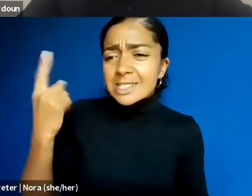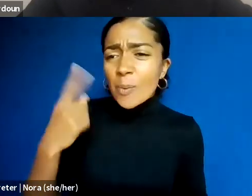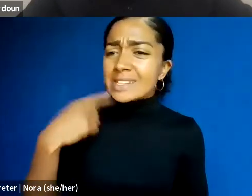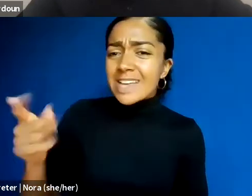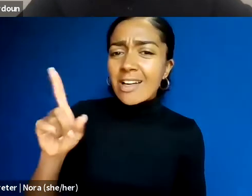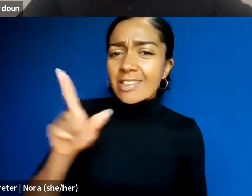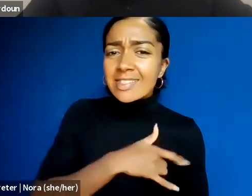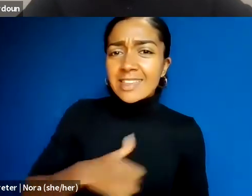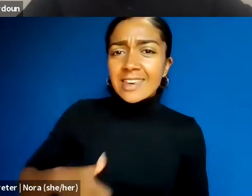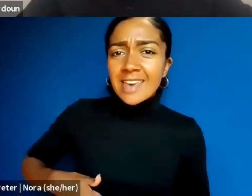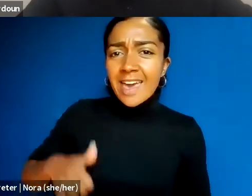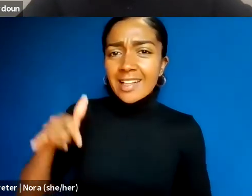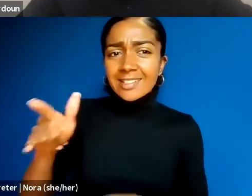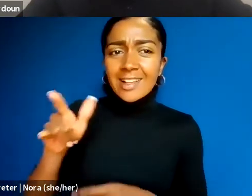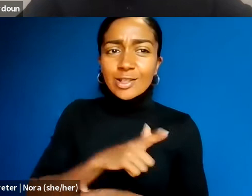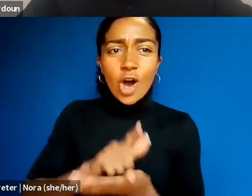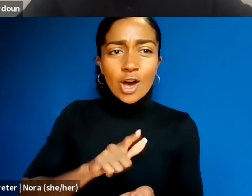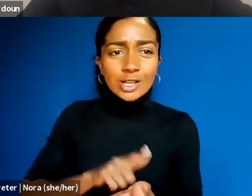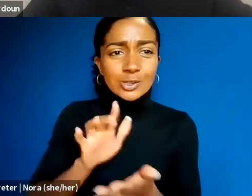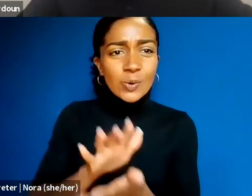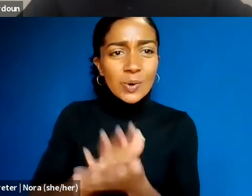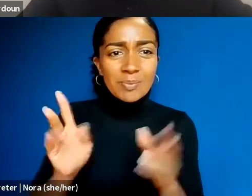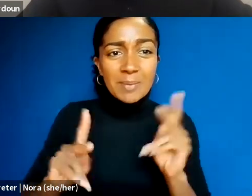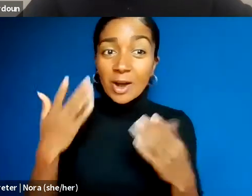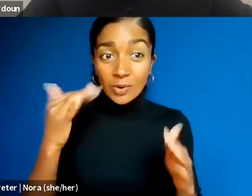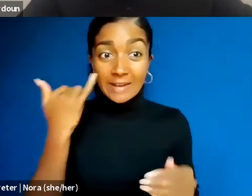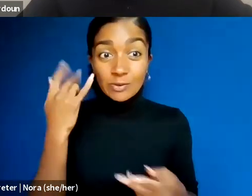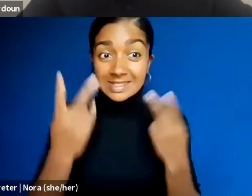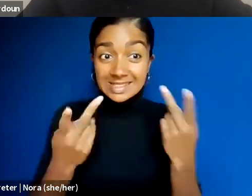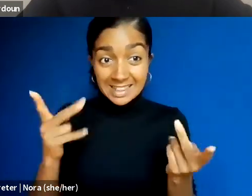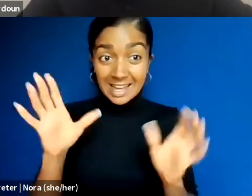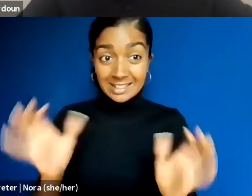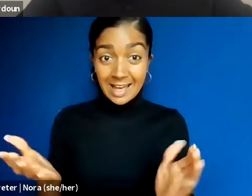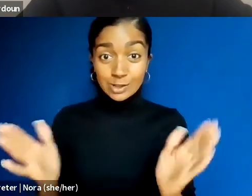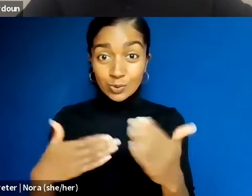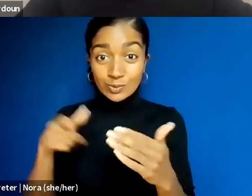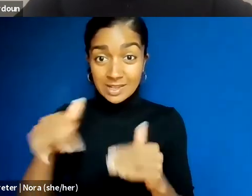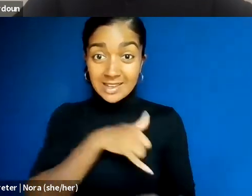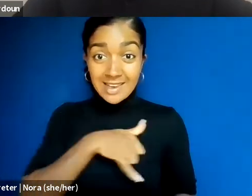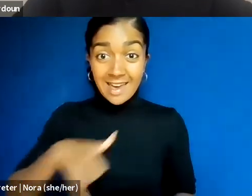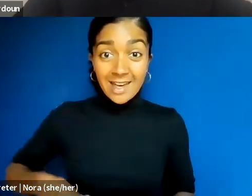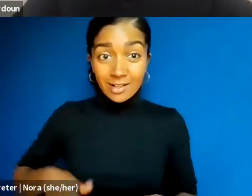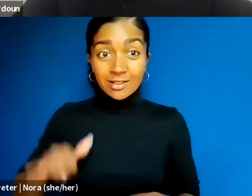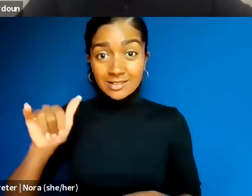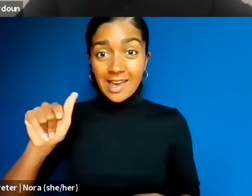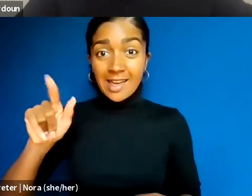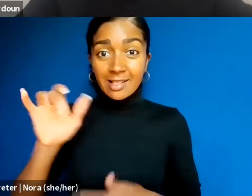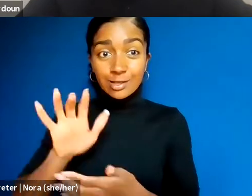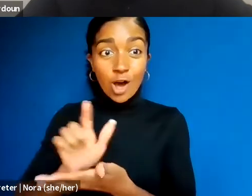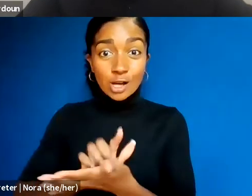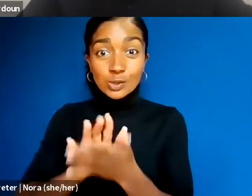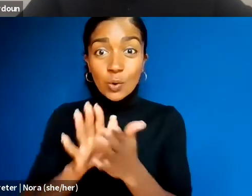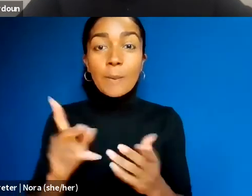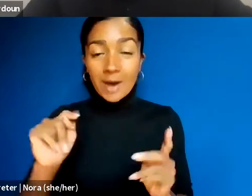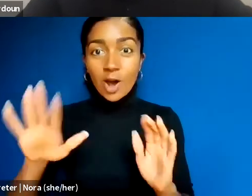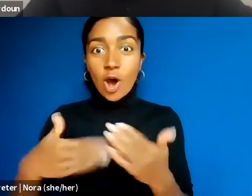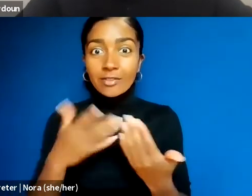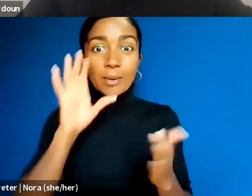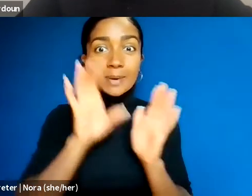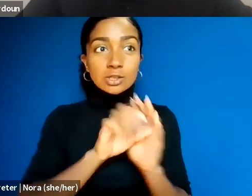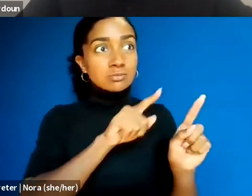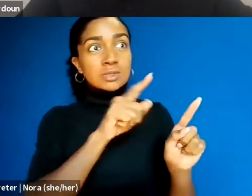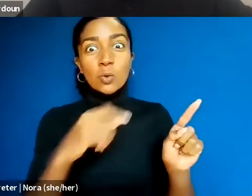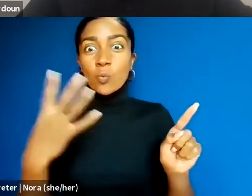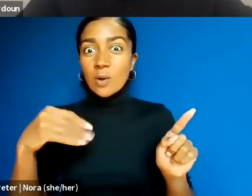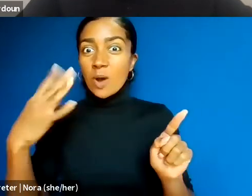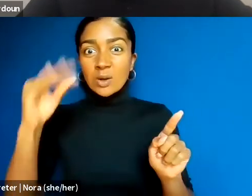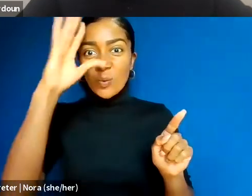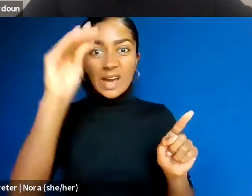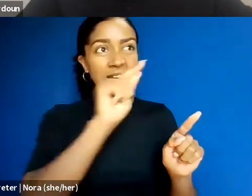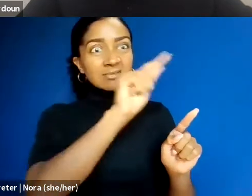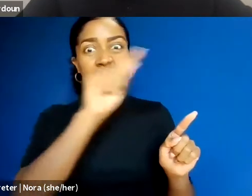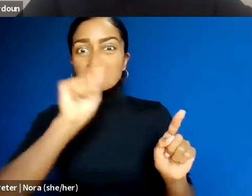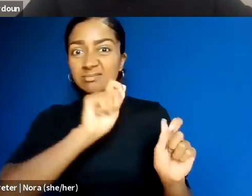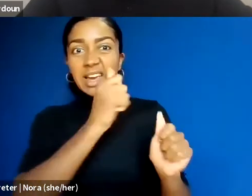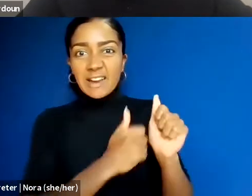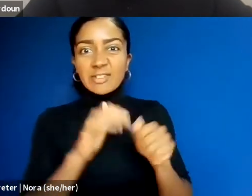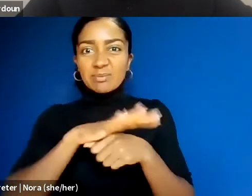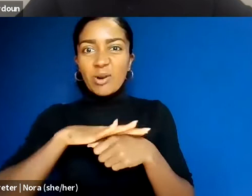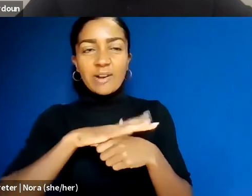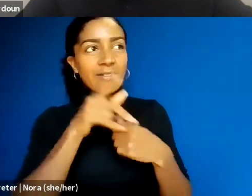The Yale law school people, I don't know if you've ever been into classrooms at Yale law school but it's just white dudes' portraits on every wall. We have 100 questions, I still haven't let Khaled speak to what he is thinking about these days which is just clearly a sign we need to do another follow-up conversation on this. But Khaled we have three more minutes so please feel free to sort of talk about what you're thinking about, what's on your mind these days and bring us